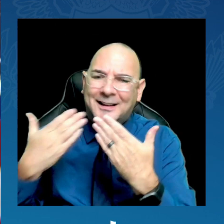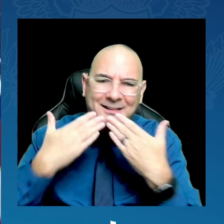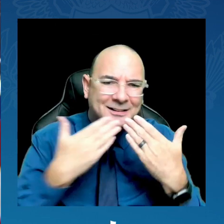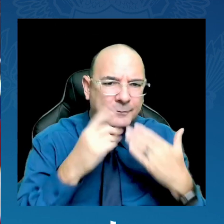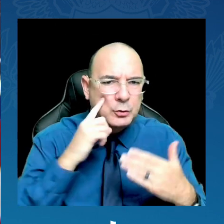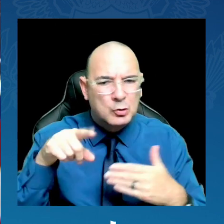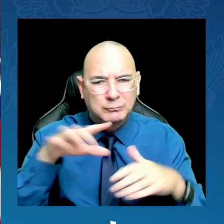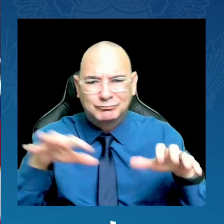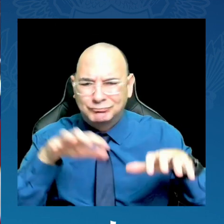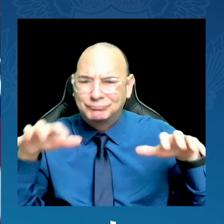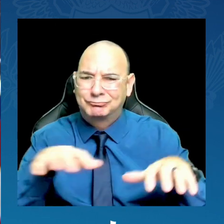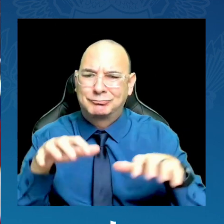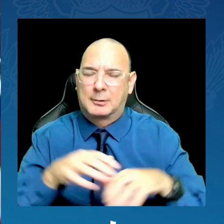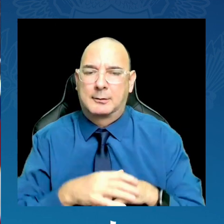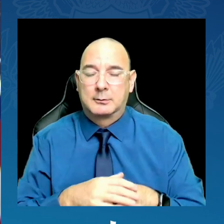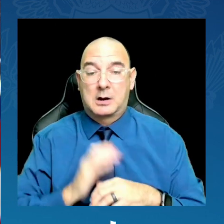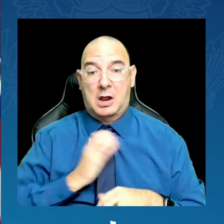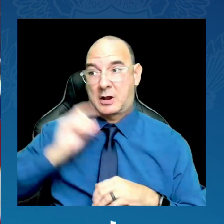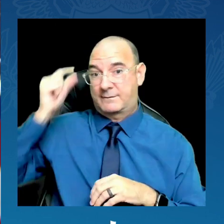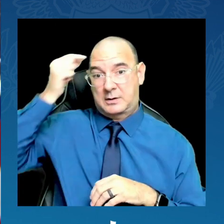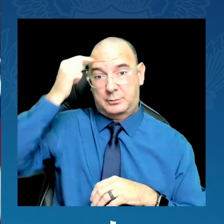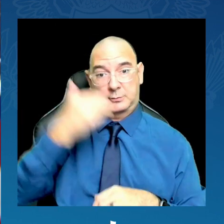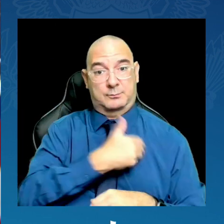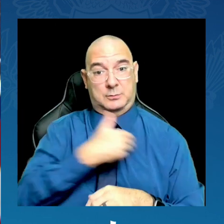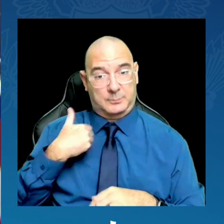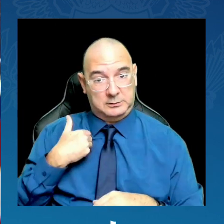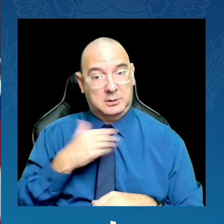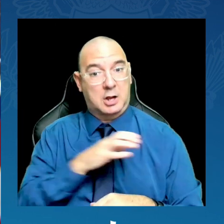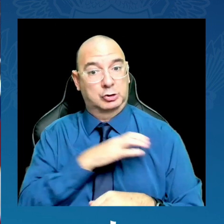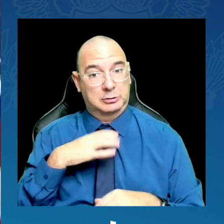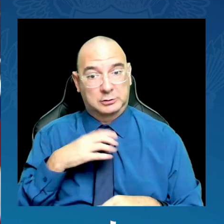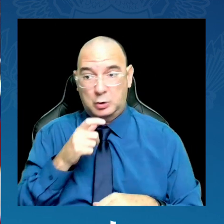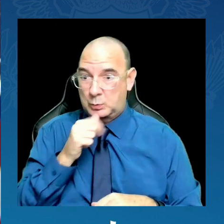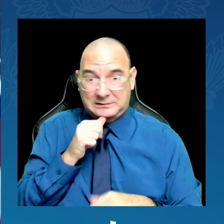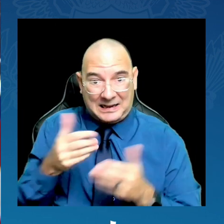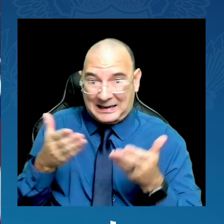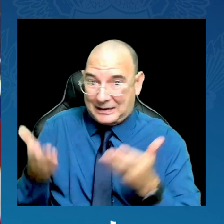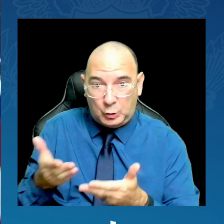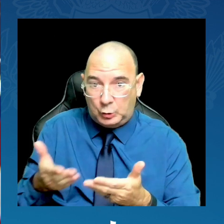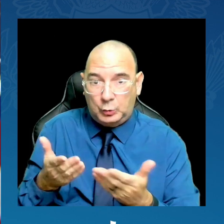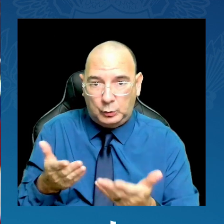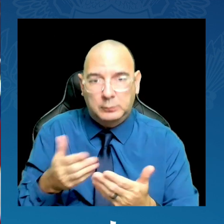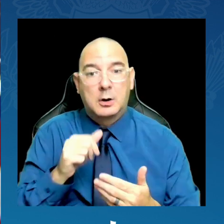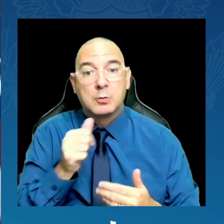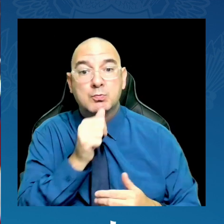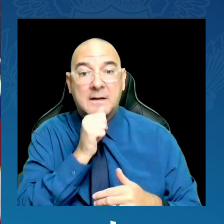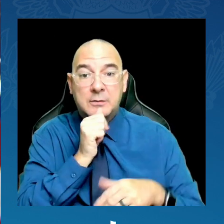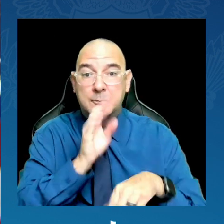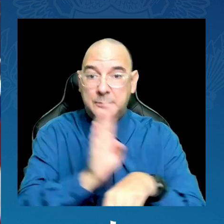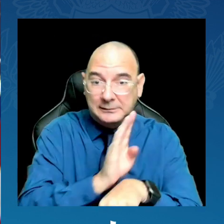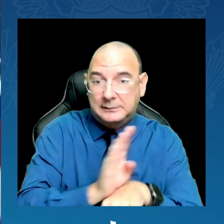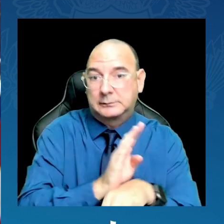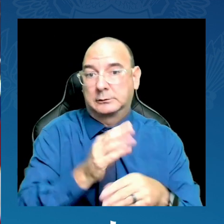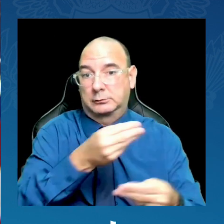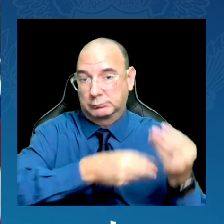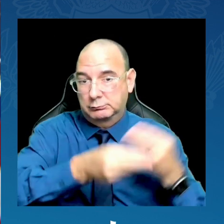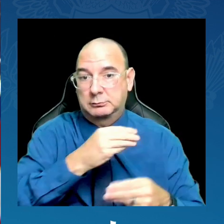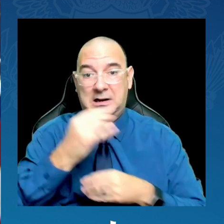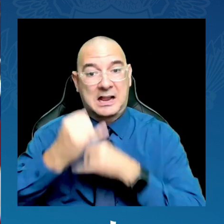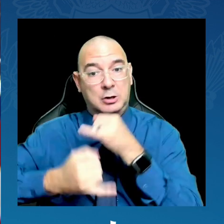the members of Congress who are here, private sector leaders, international partners, and, of course, my fellow Americans: